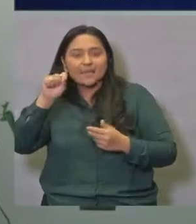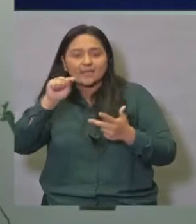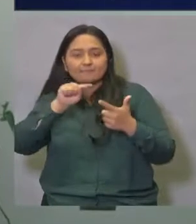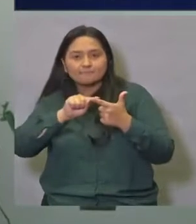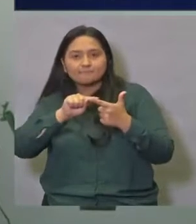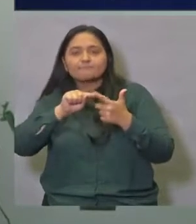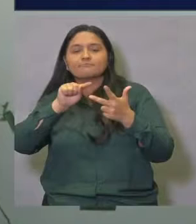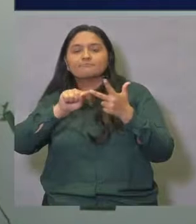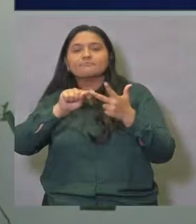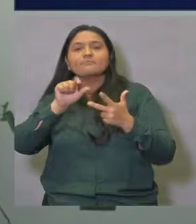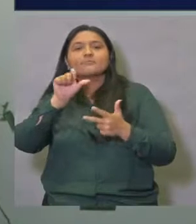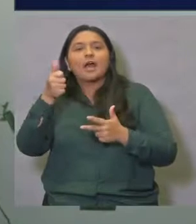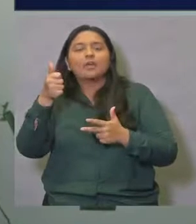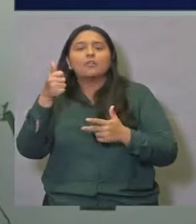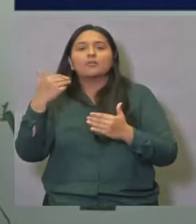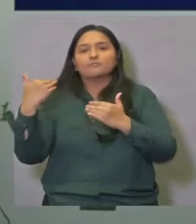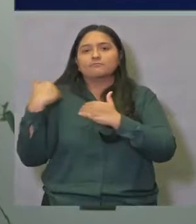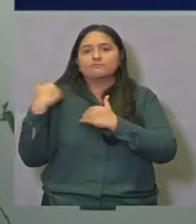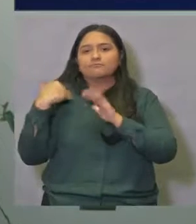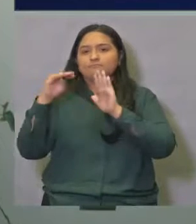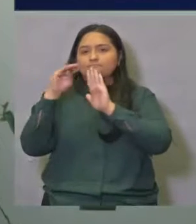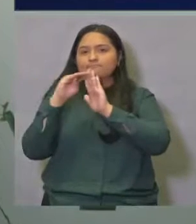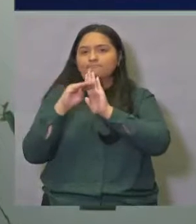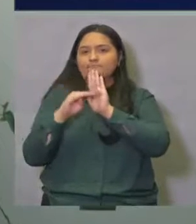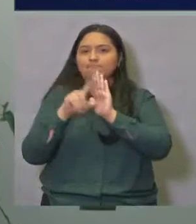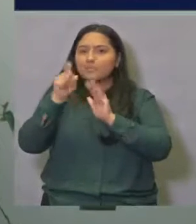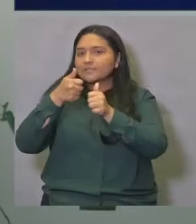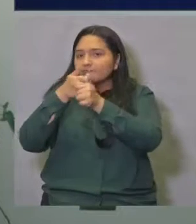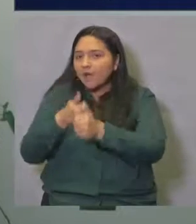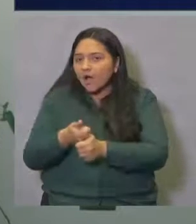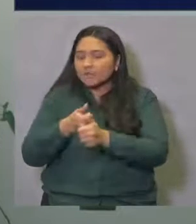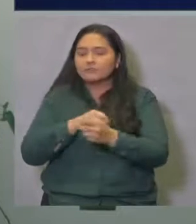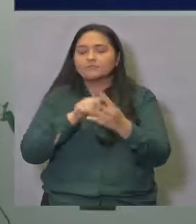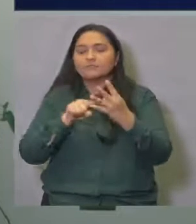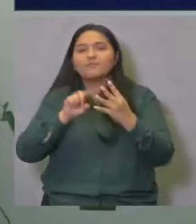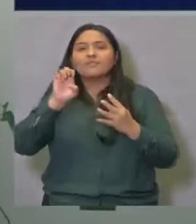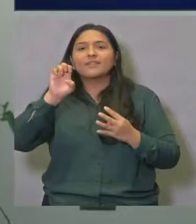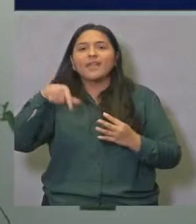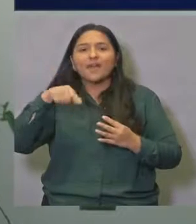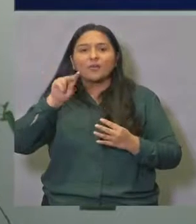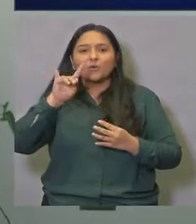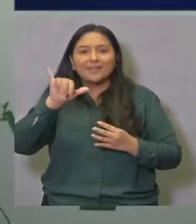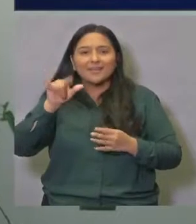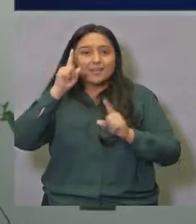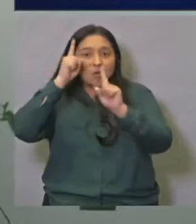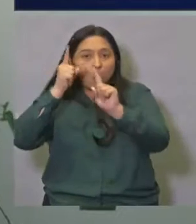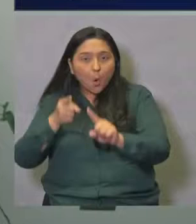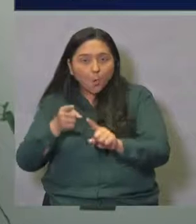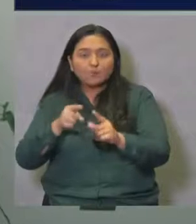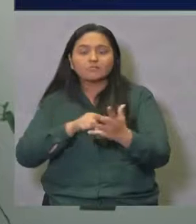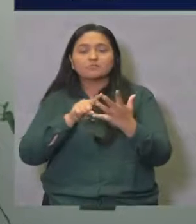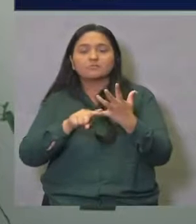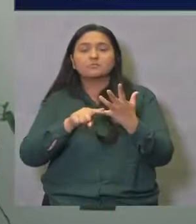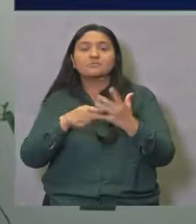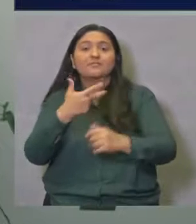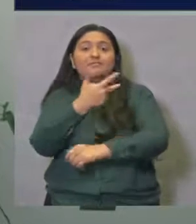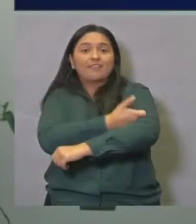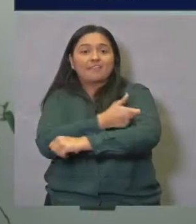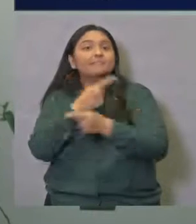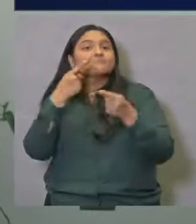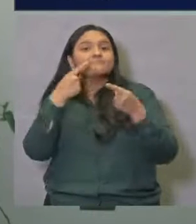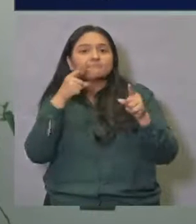ACCOUNTABLE MEASURES THAT WE ARE